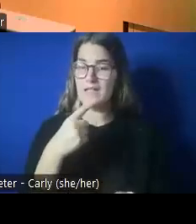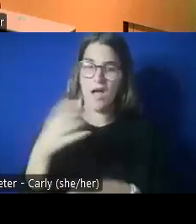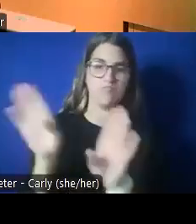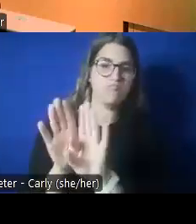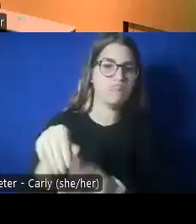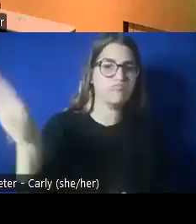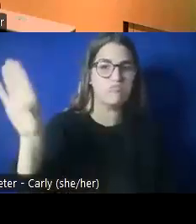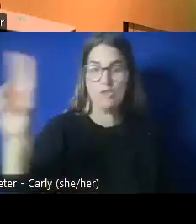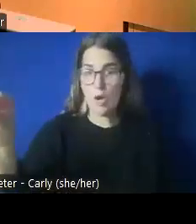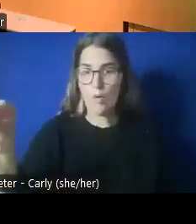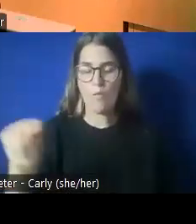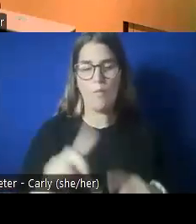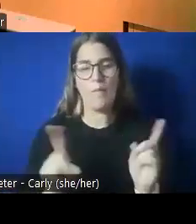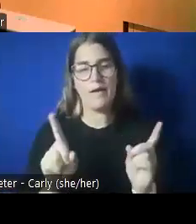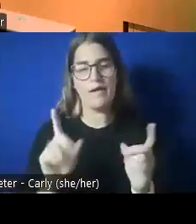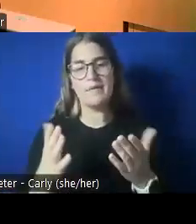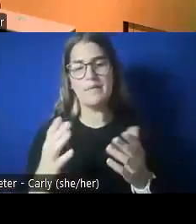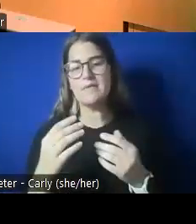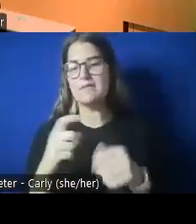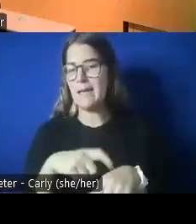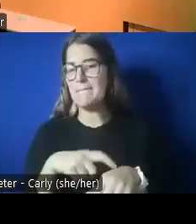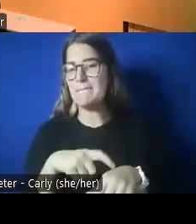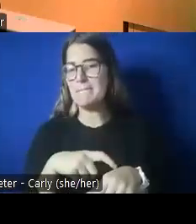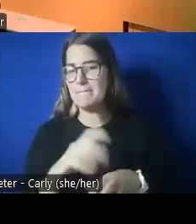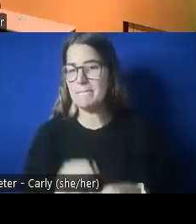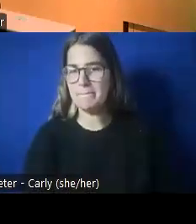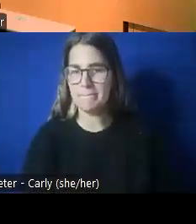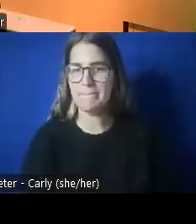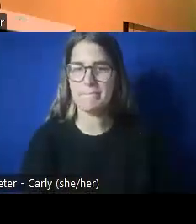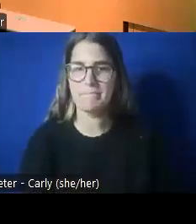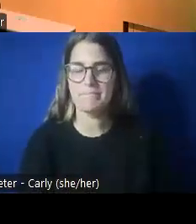so I think you had a